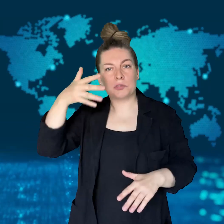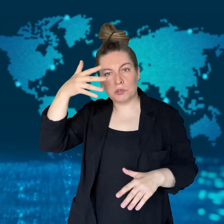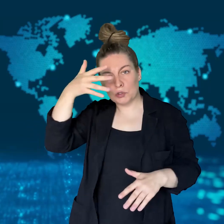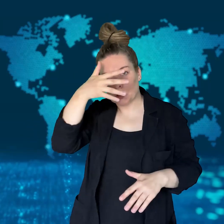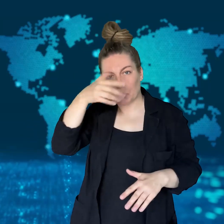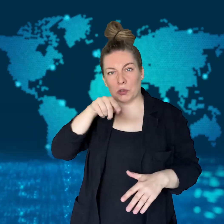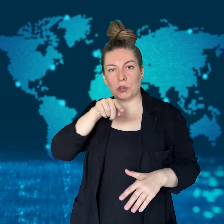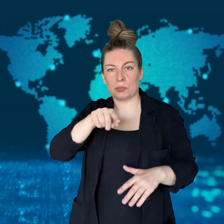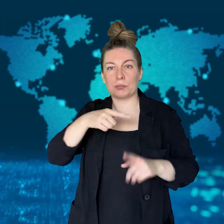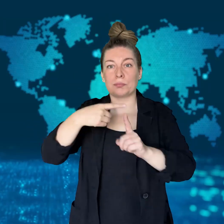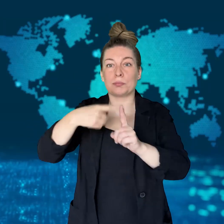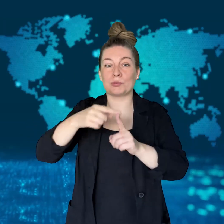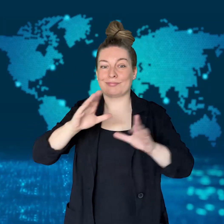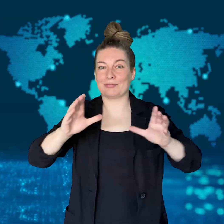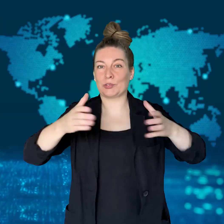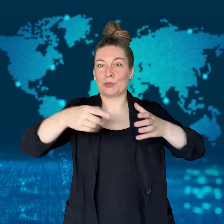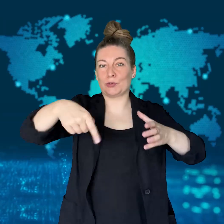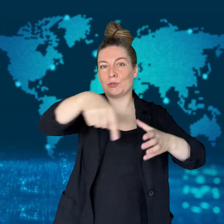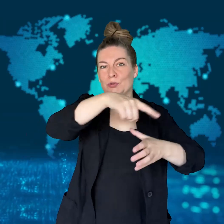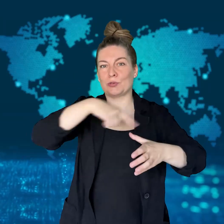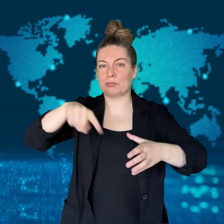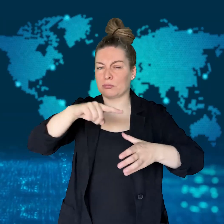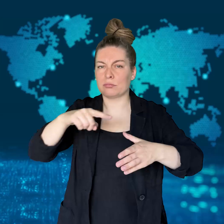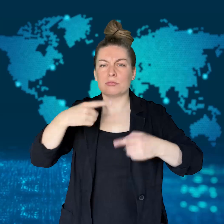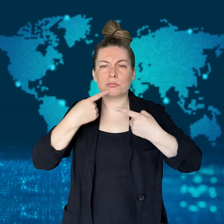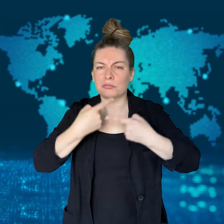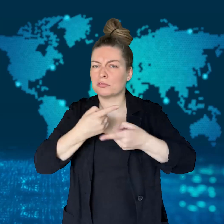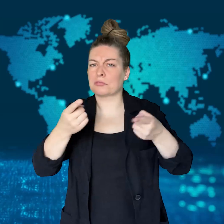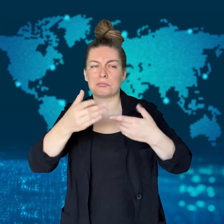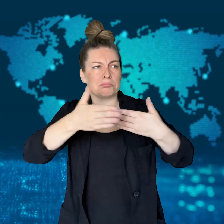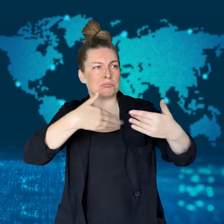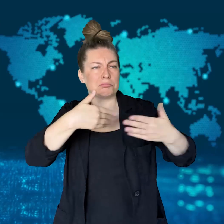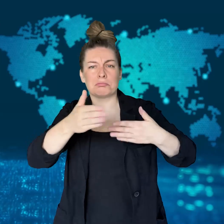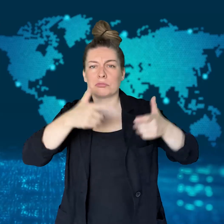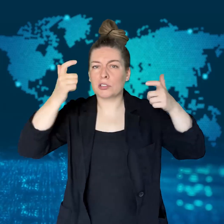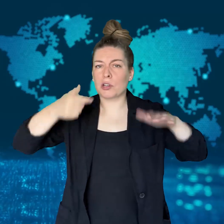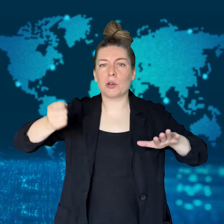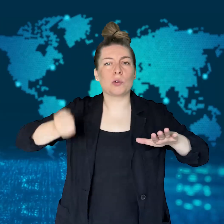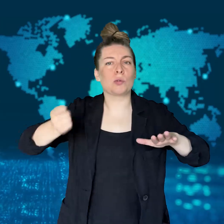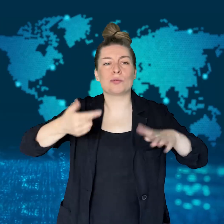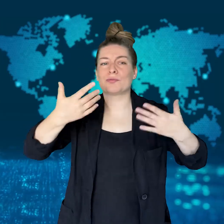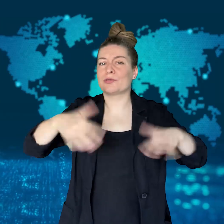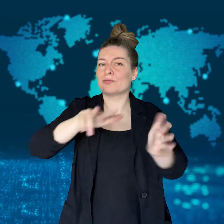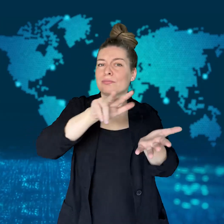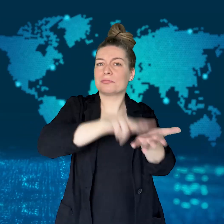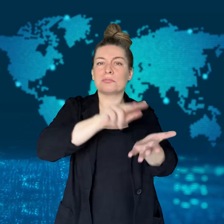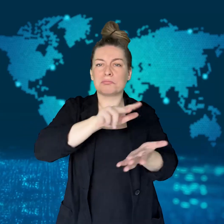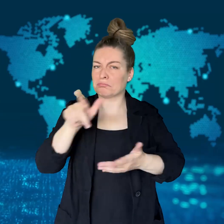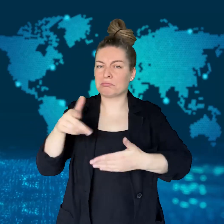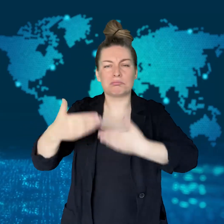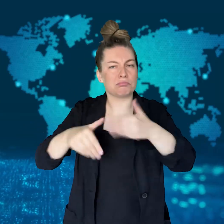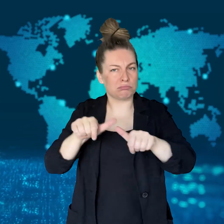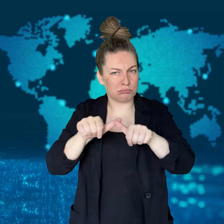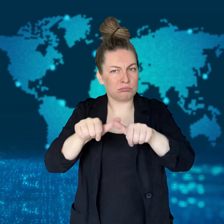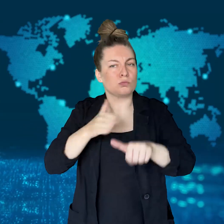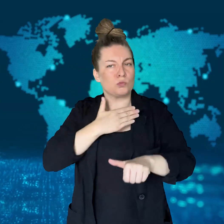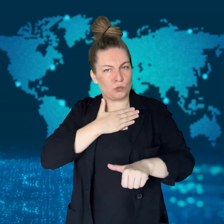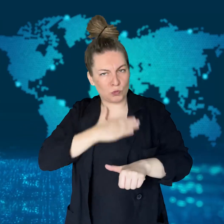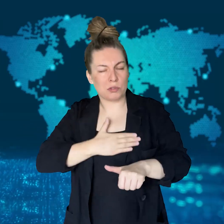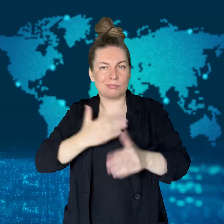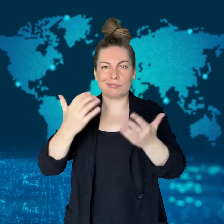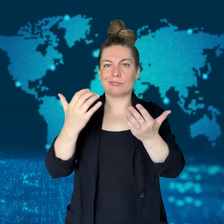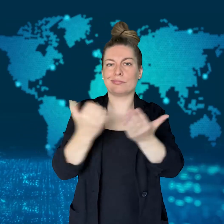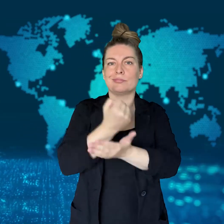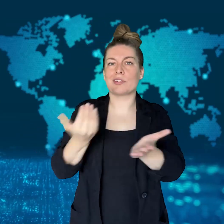Despite the court ruling, Trump and his campaign announced